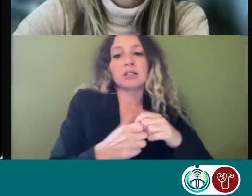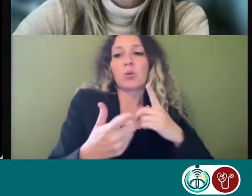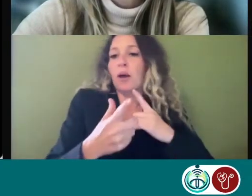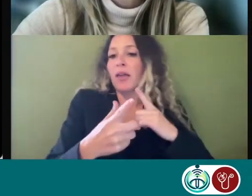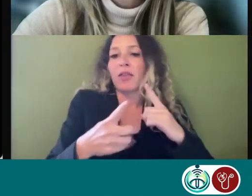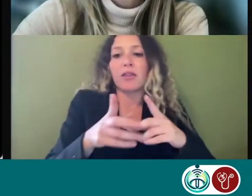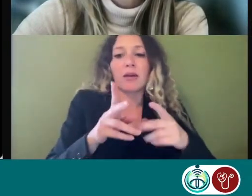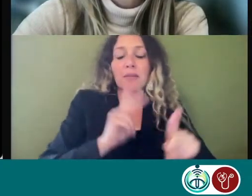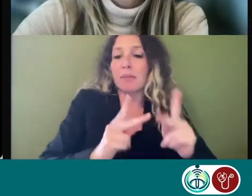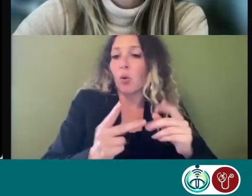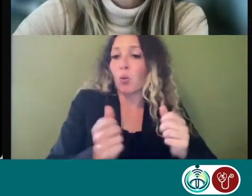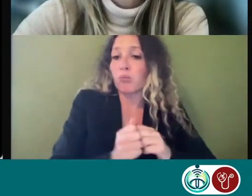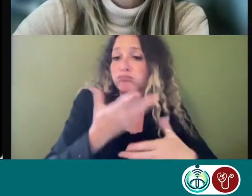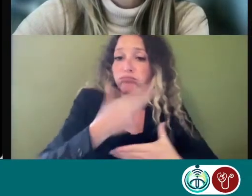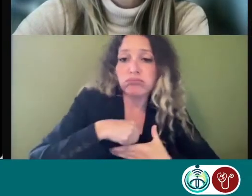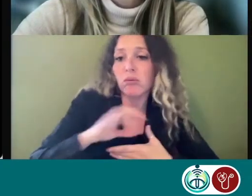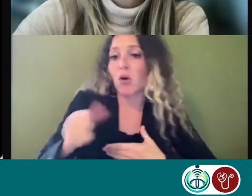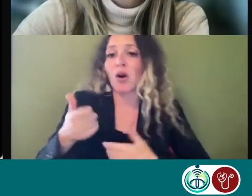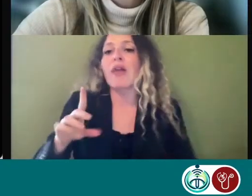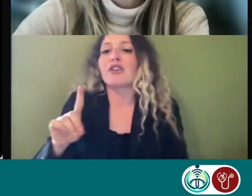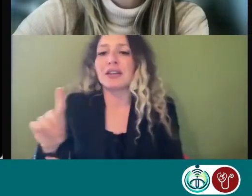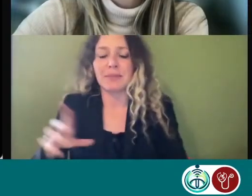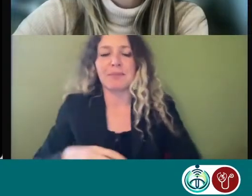One adult said, what I liked about it was I didn't have to go into the office and